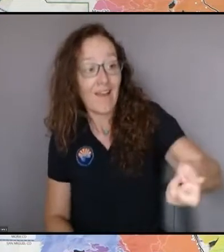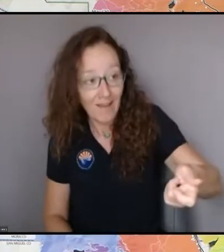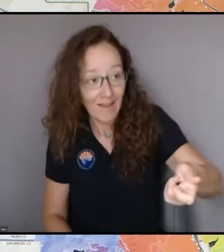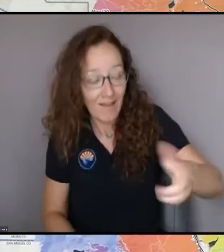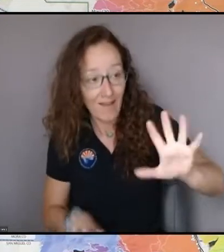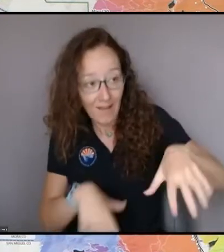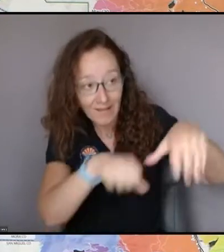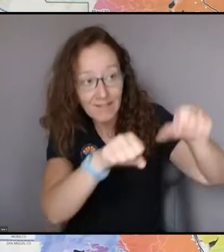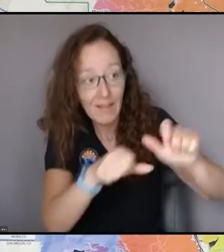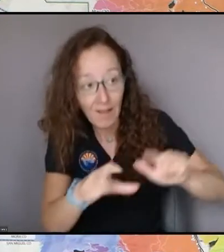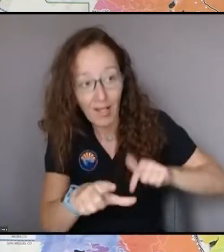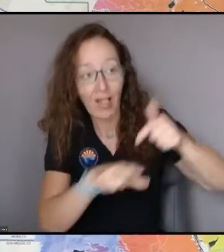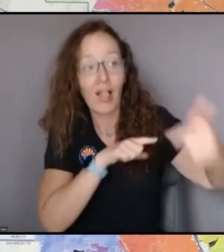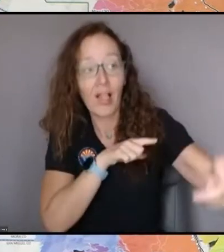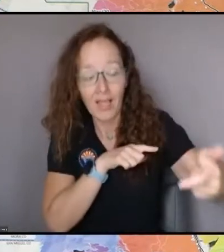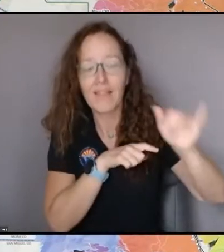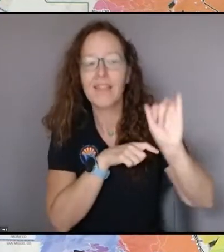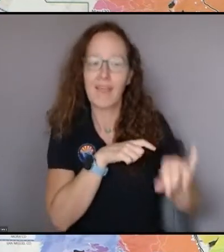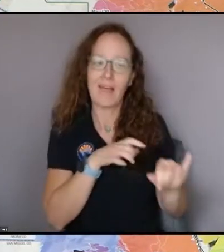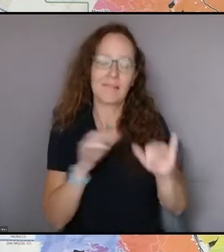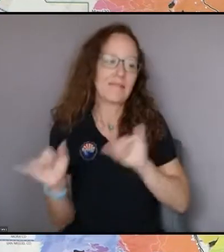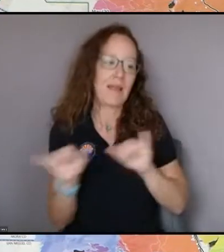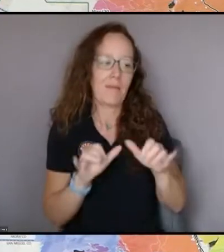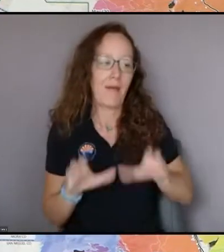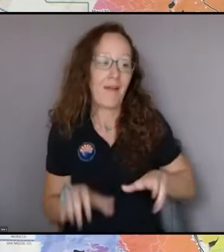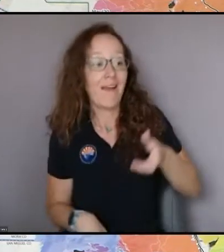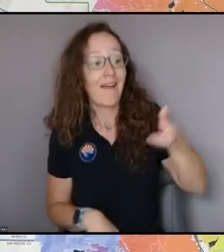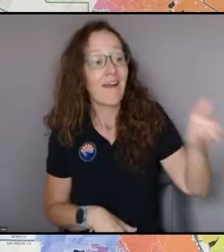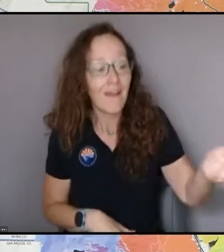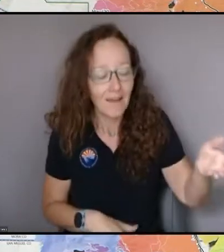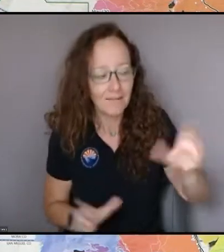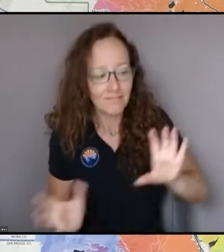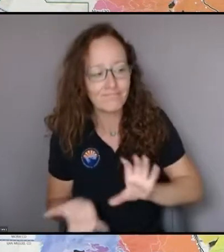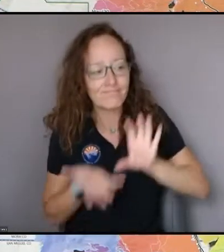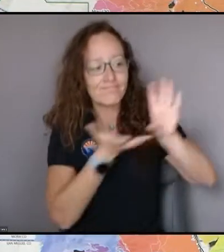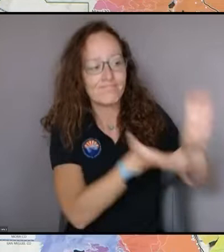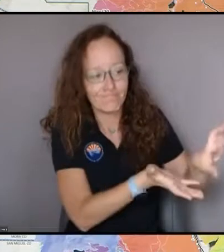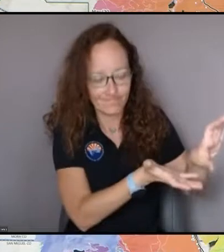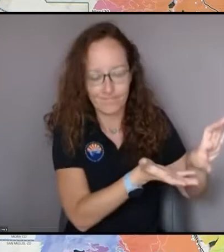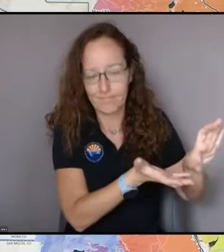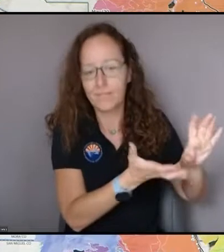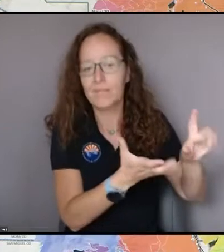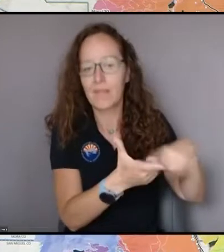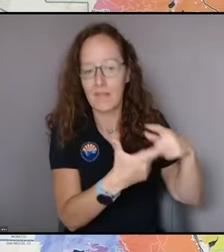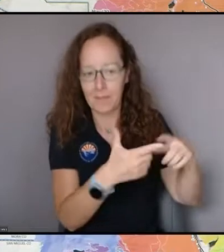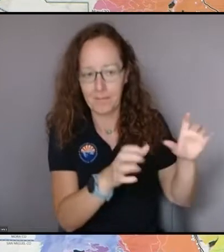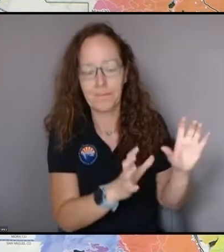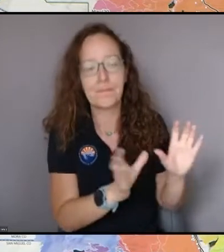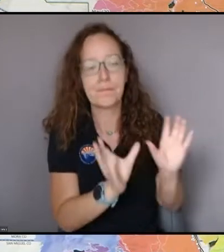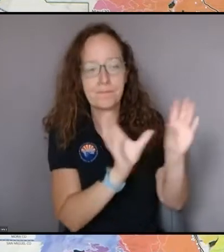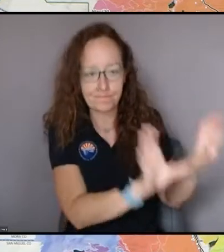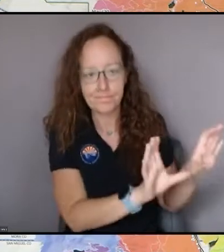we let go of it. And that's what we're working on accomplishing today. We are still going to be amplifying